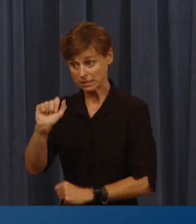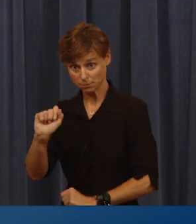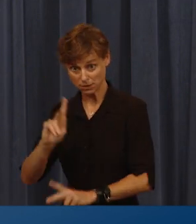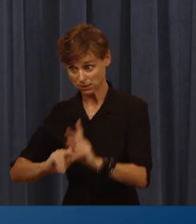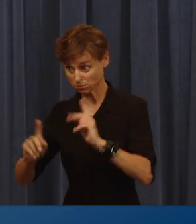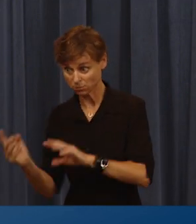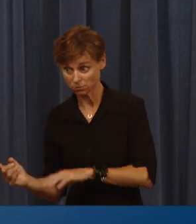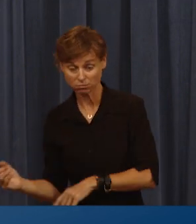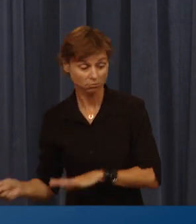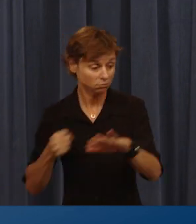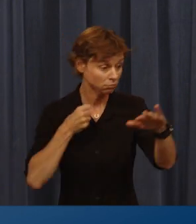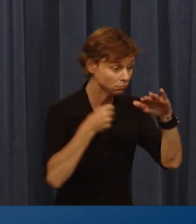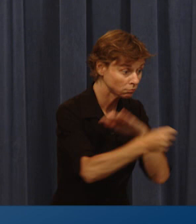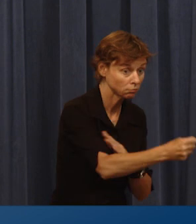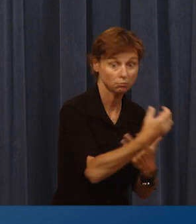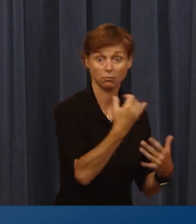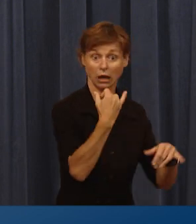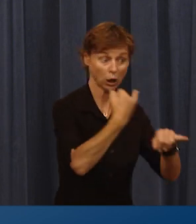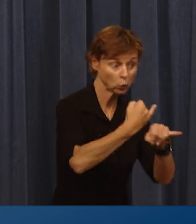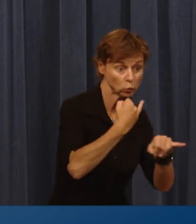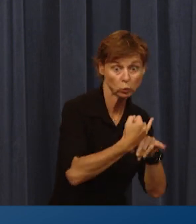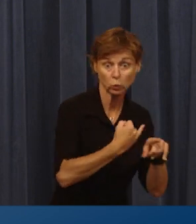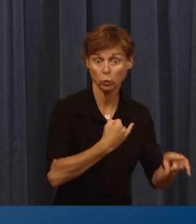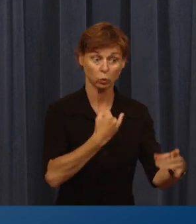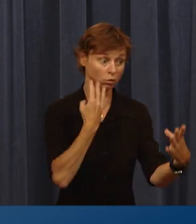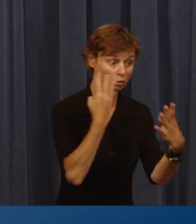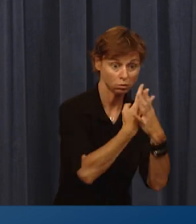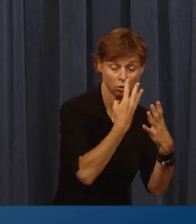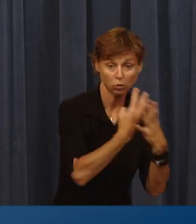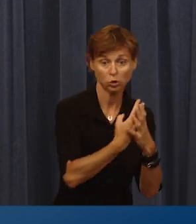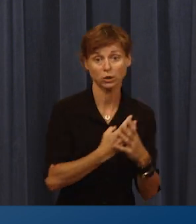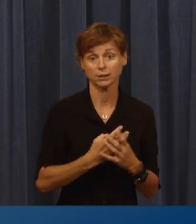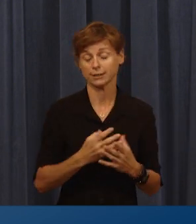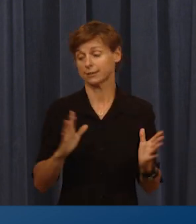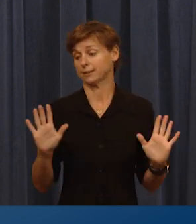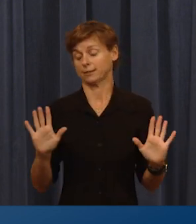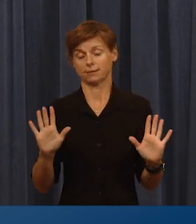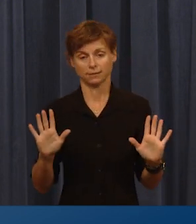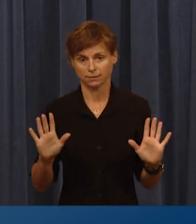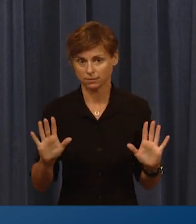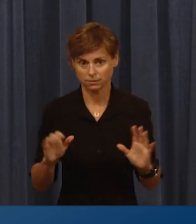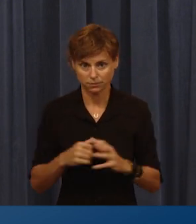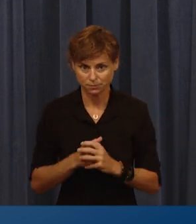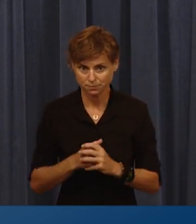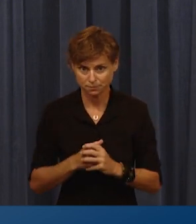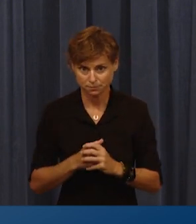institutionalized and contribute to their incarceration in the county’s jail.